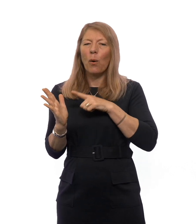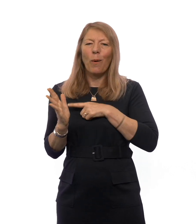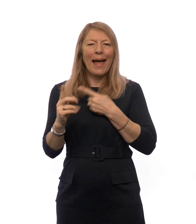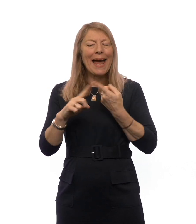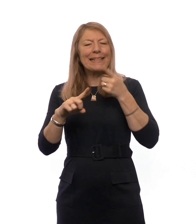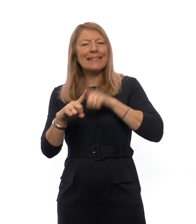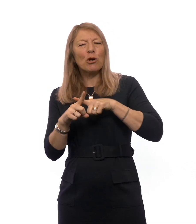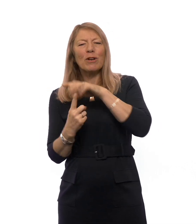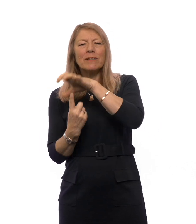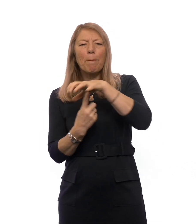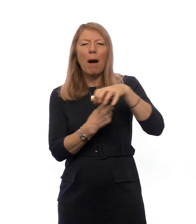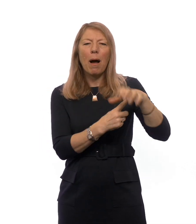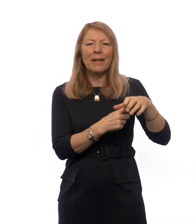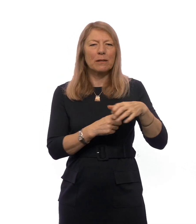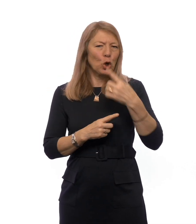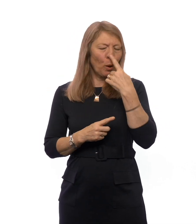An example of such a mechanism was a national